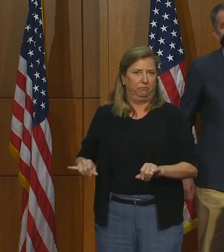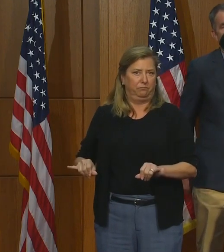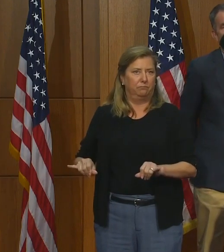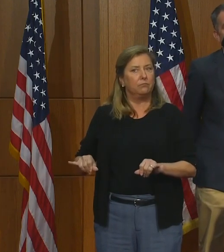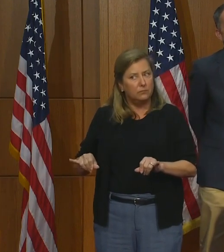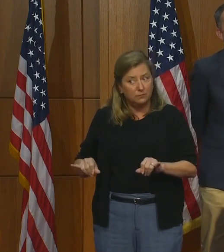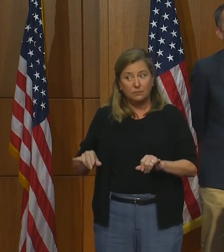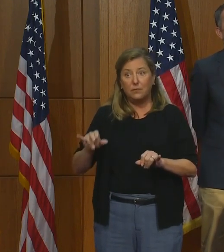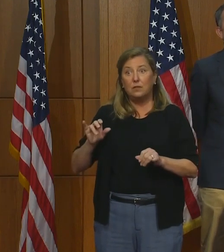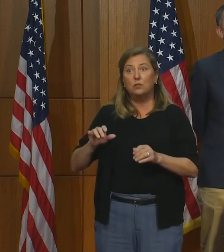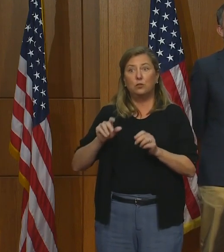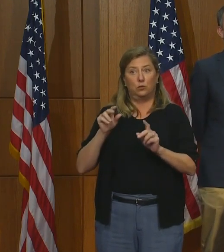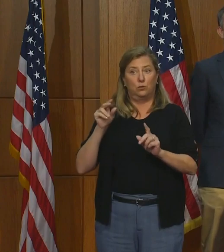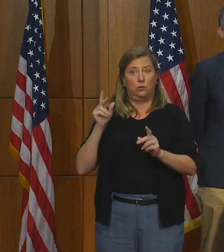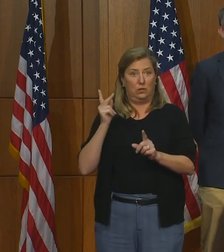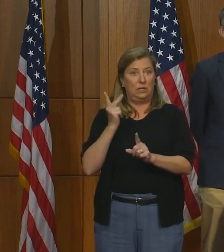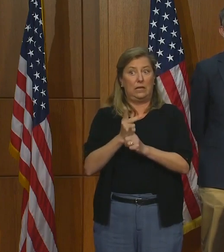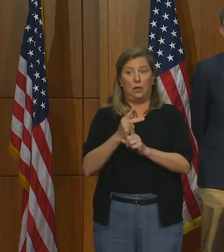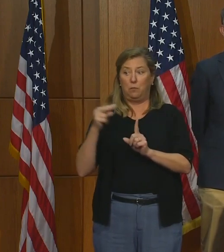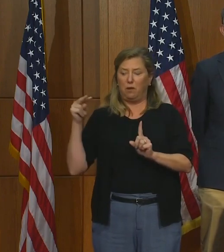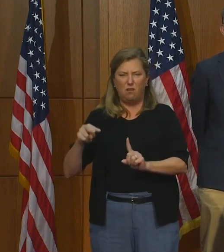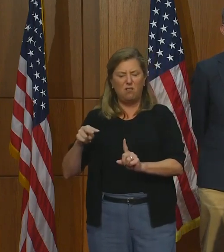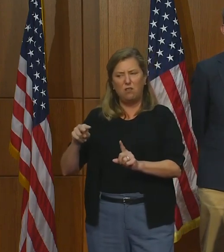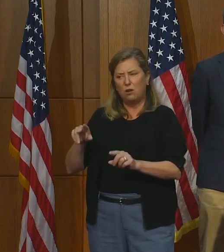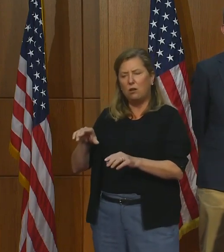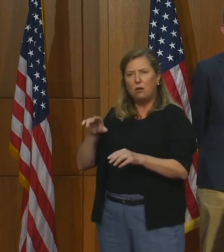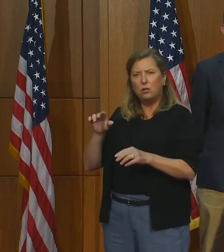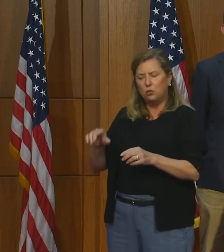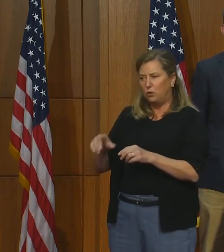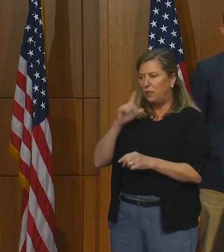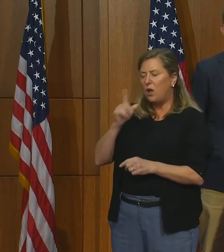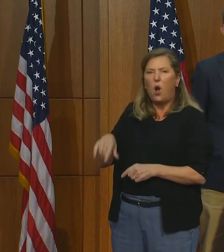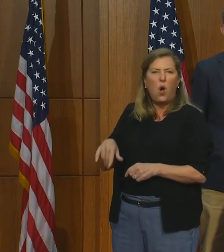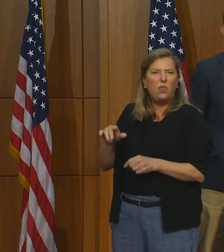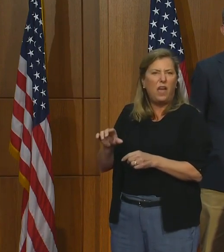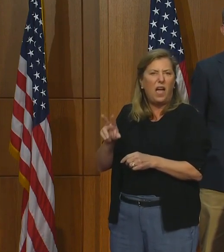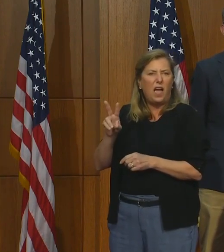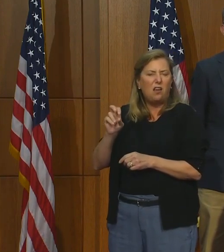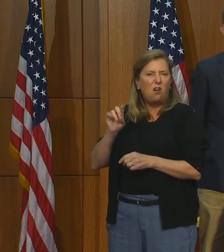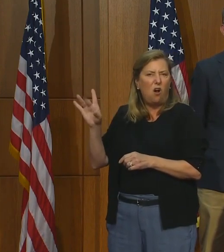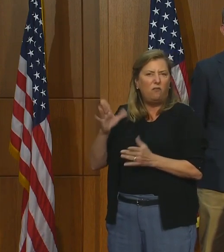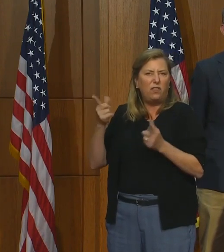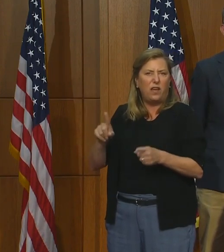RECAST VIRGINIA'S HISTORY. TO RECAST IT TO FIT A NARRATIVE